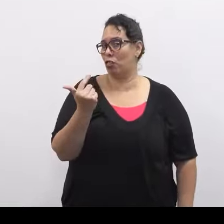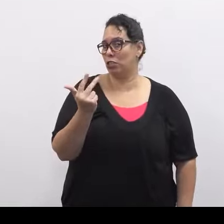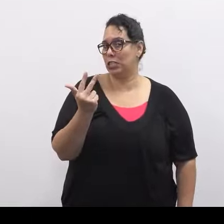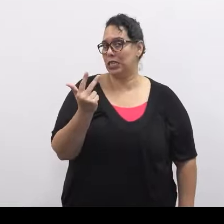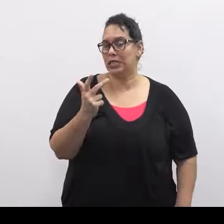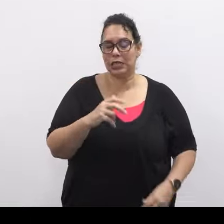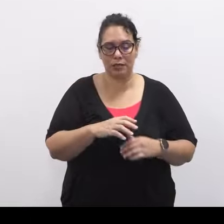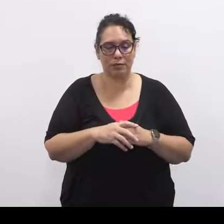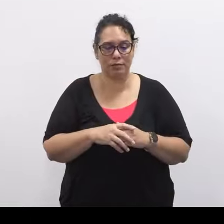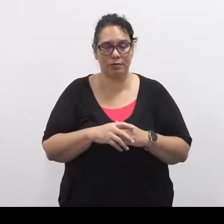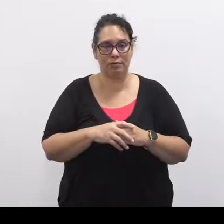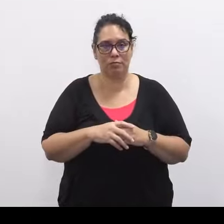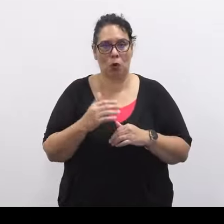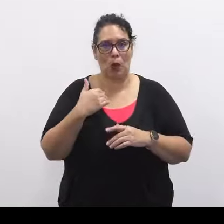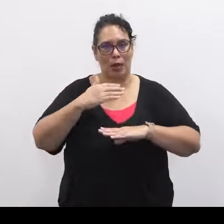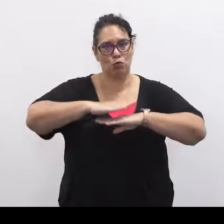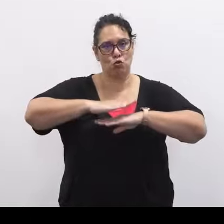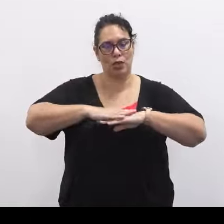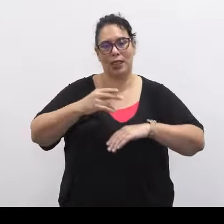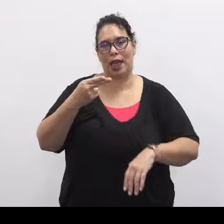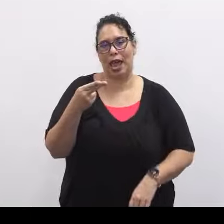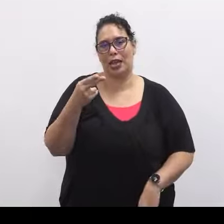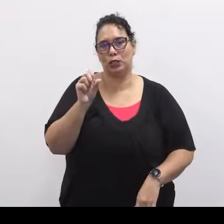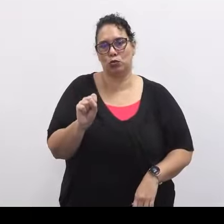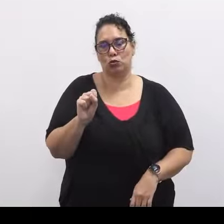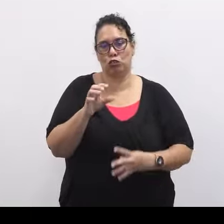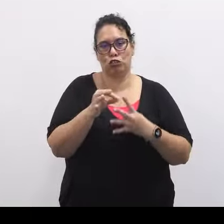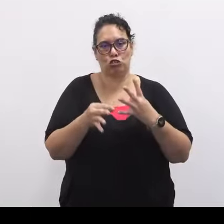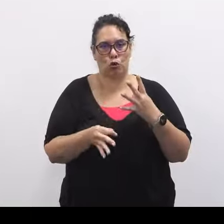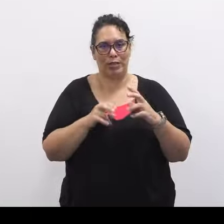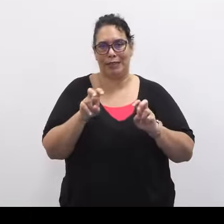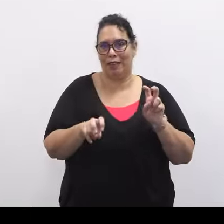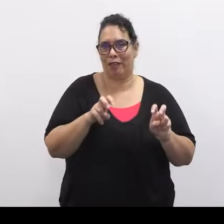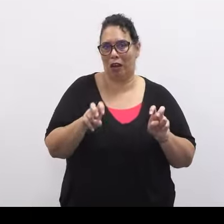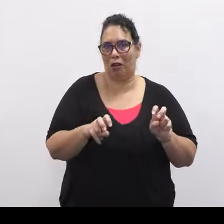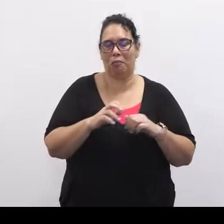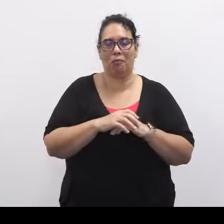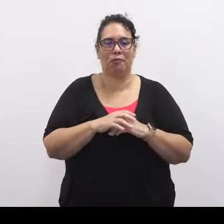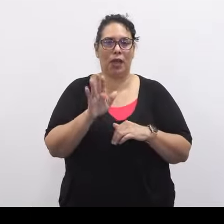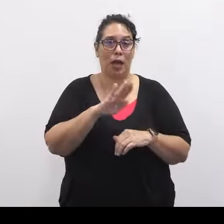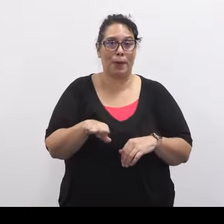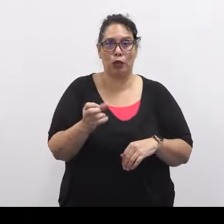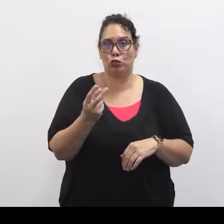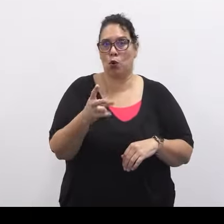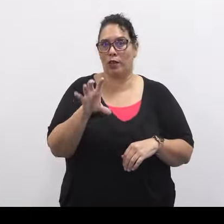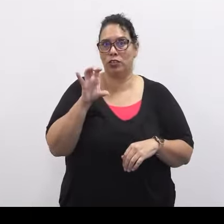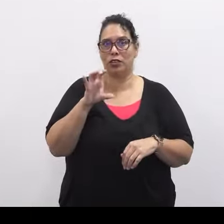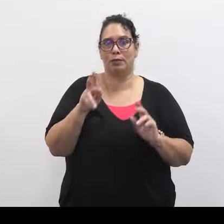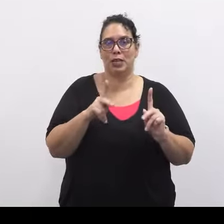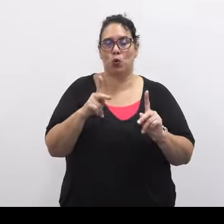we had a booth at the High School Choice Fair. And from what I heard, we had about 1,200 people show up approximately,